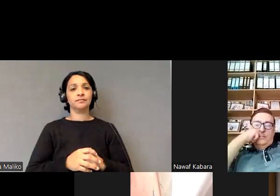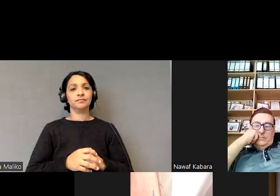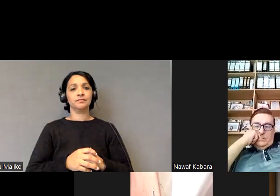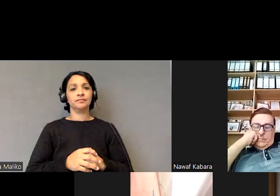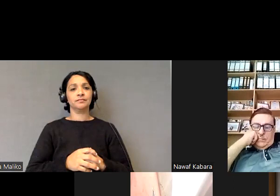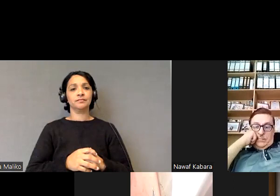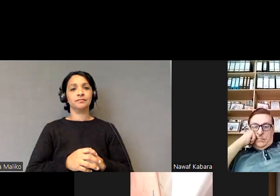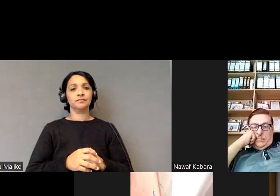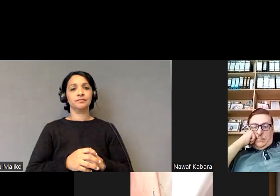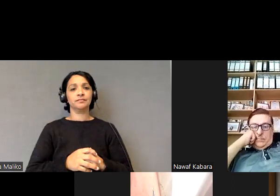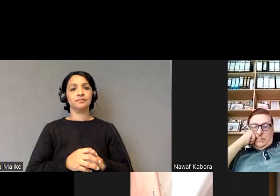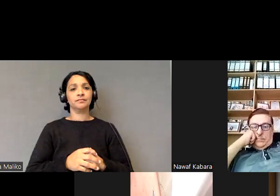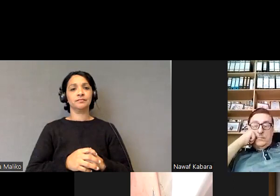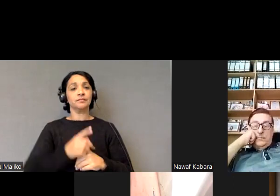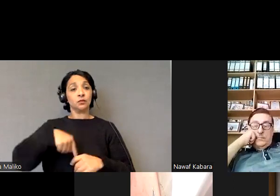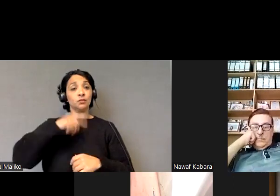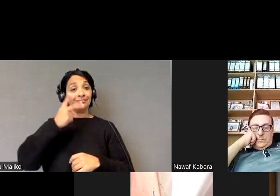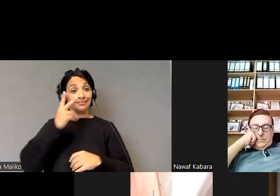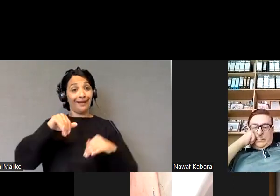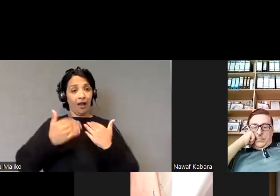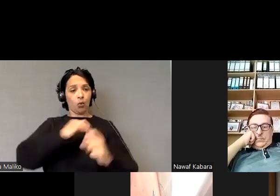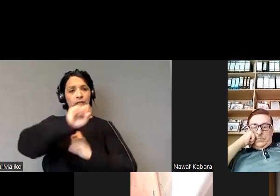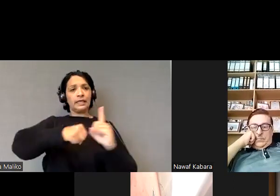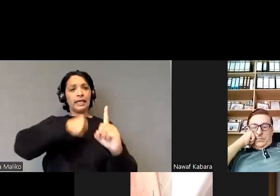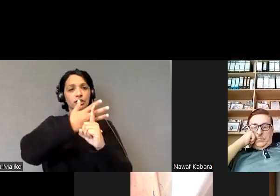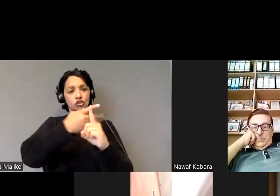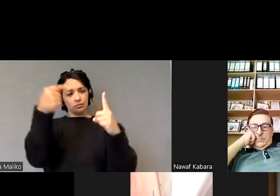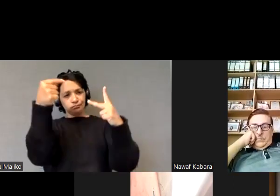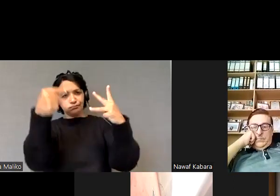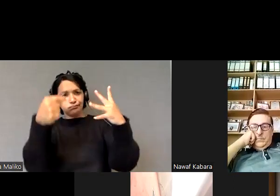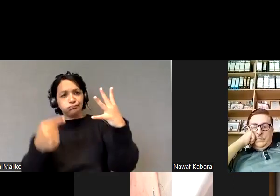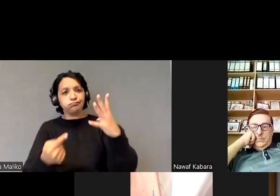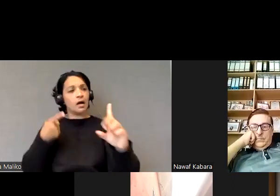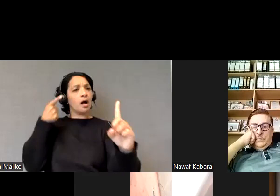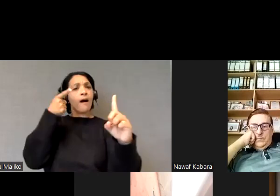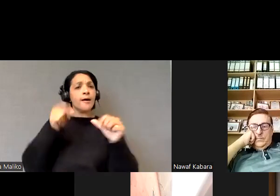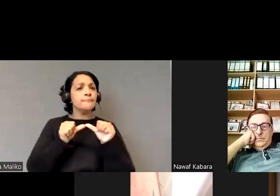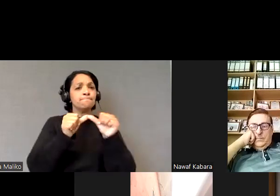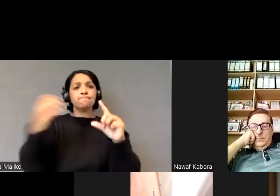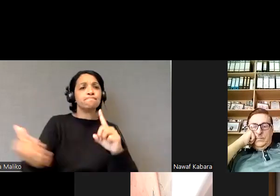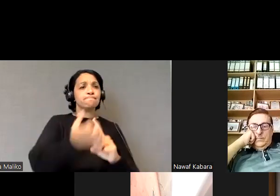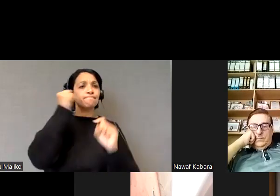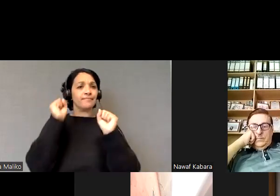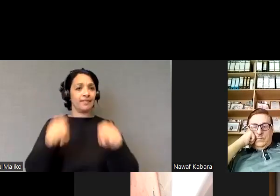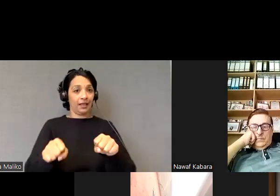sustainable development goals and for these reasons, persons with disabilities are a priority